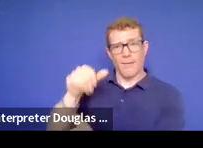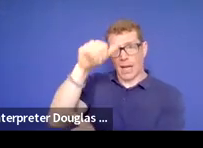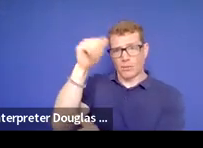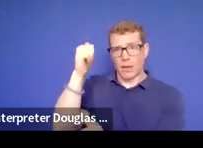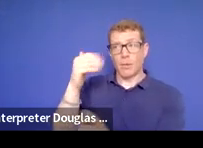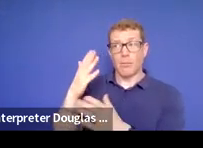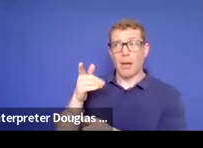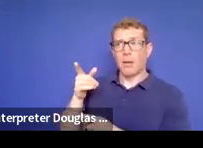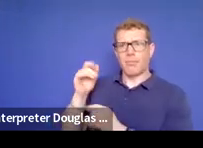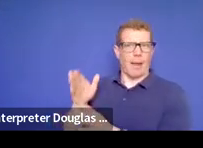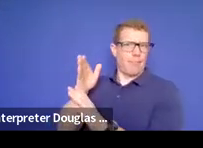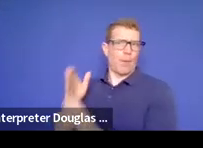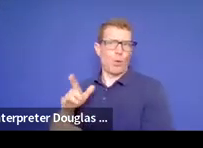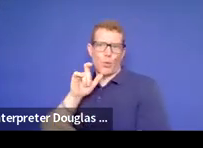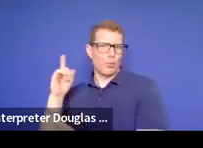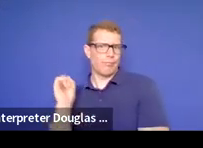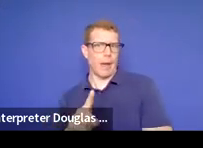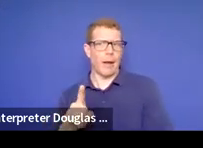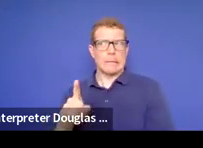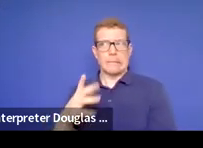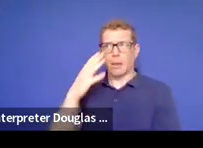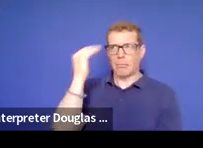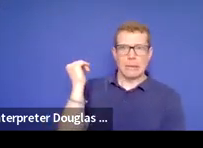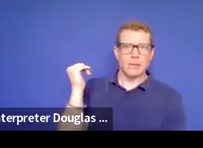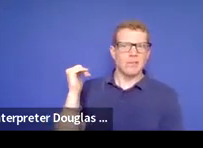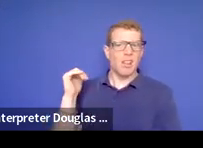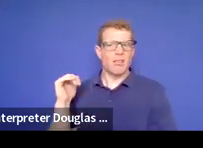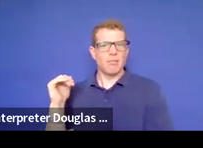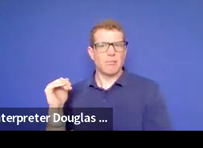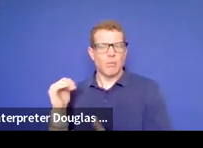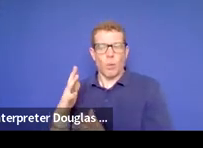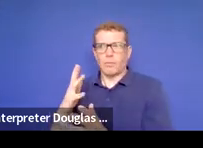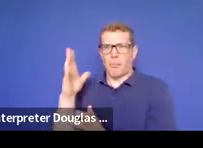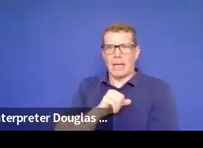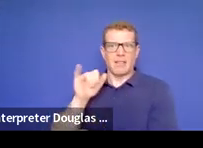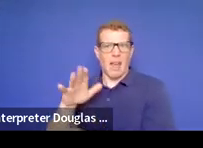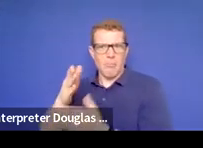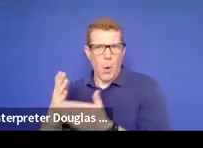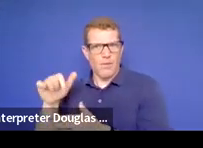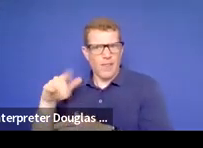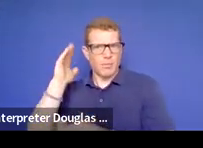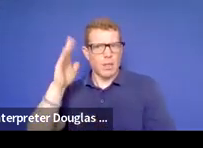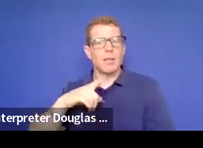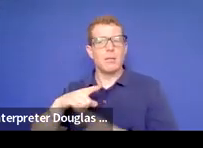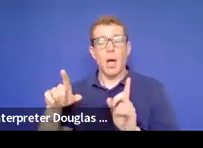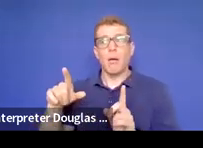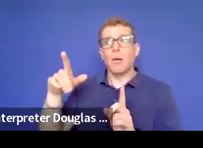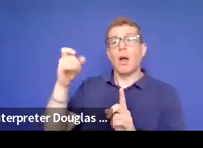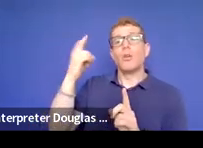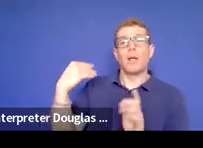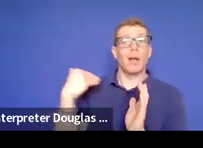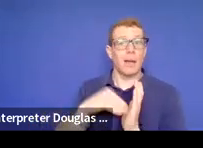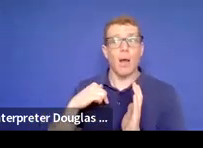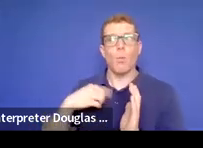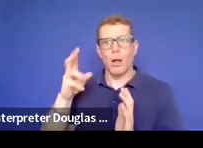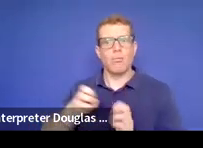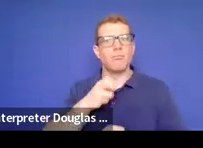But just wanna remind everyone that we're gonna record this and upload this, and i'll put the link where where it will be within a day or 2.